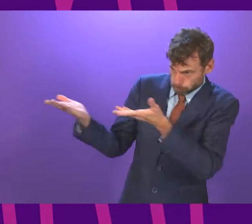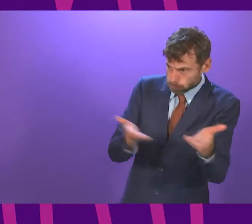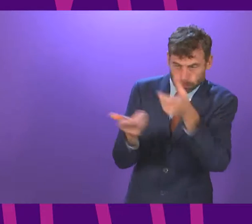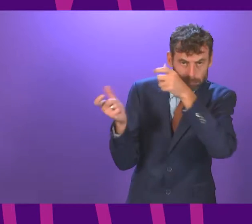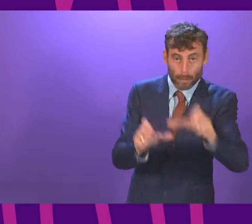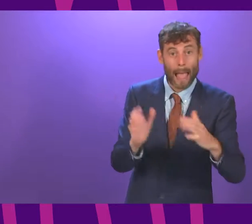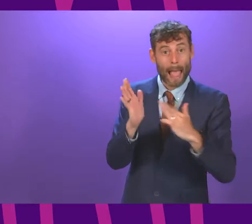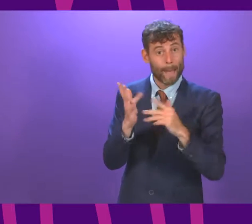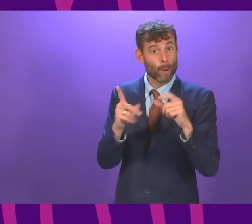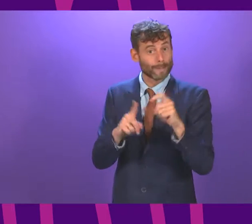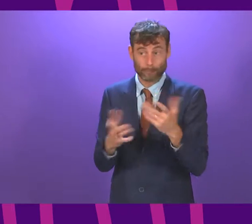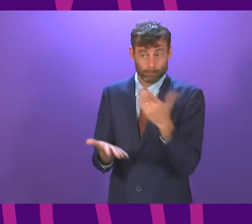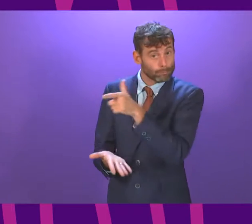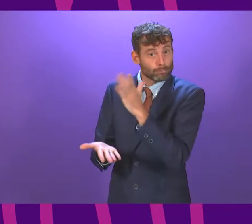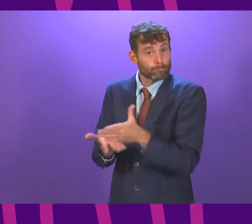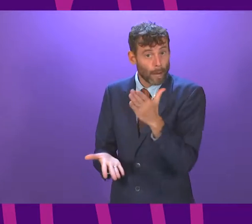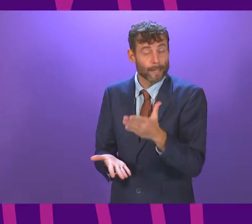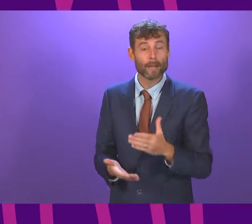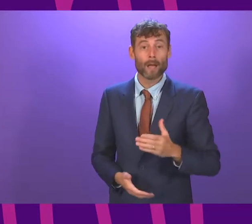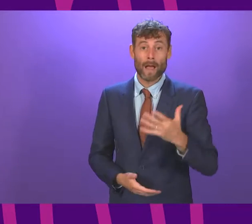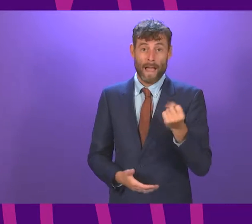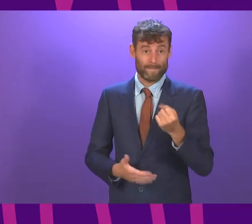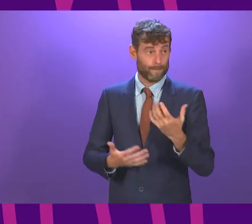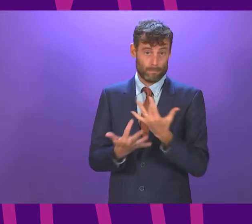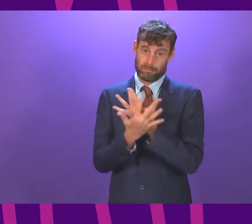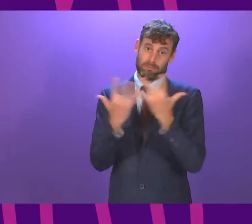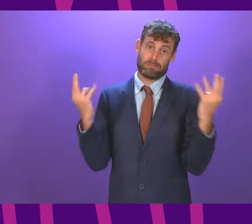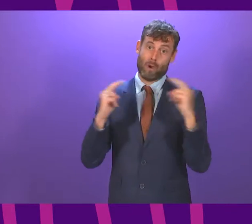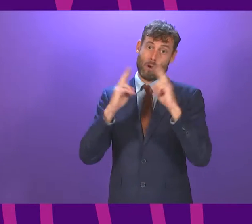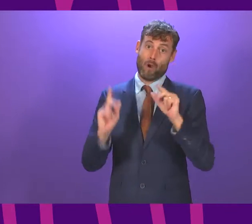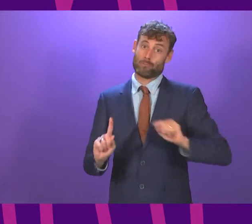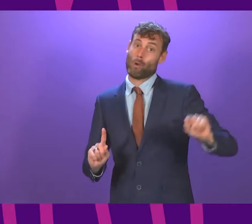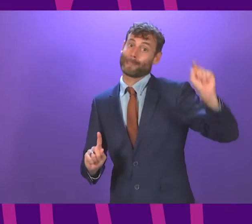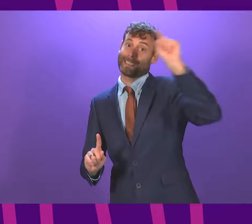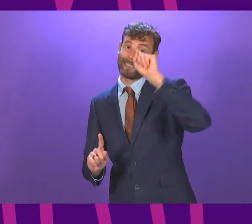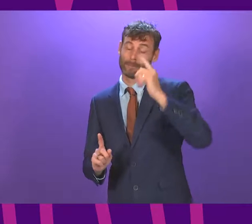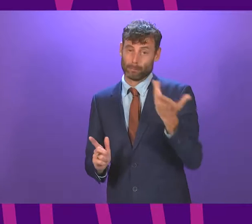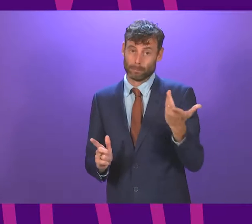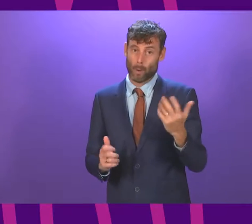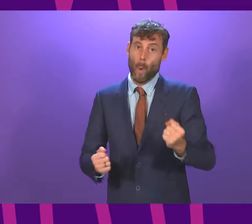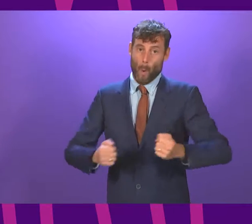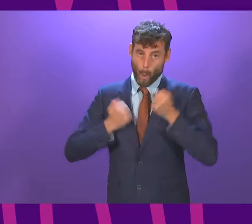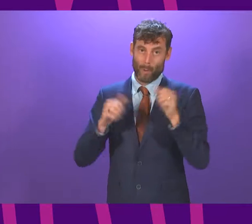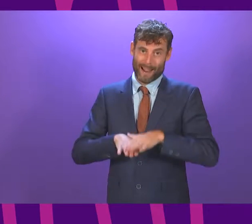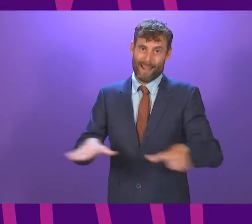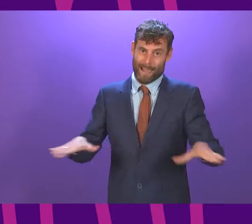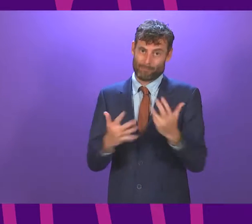is a large landowner and has a significant amount of accommodation throughout the UK.